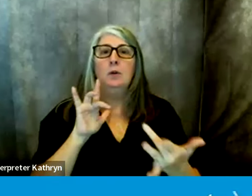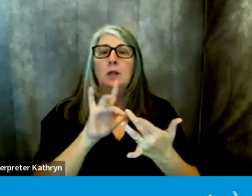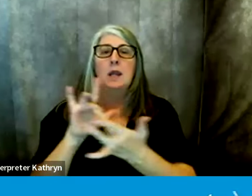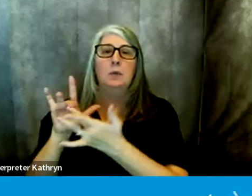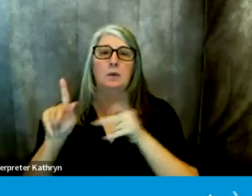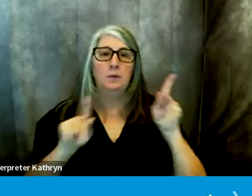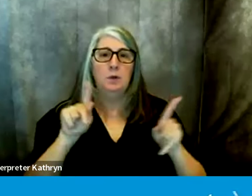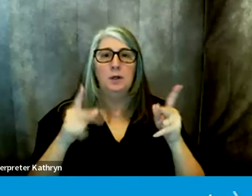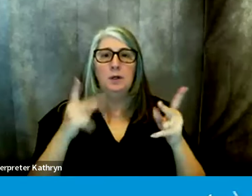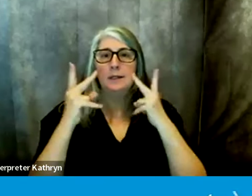to see what their needs are?